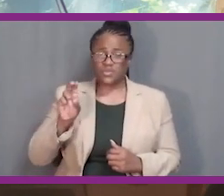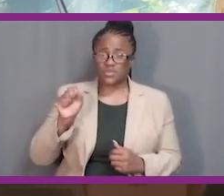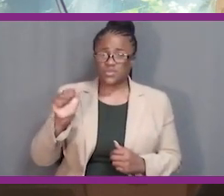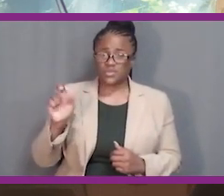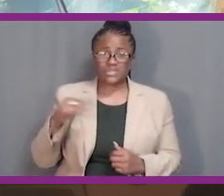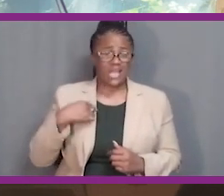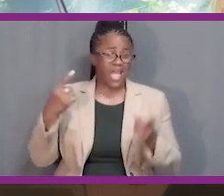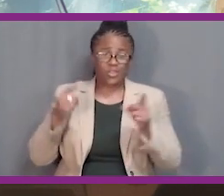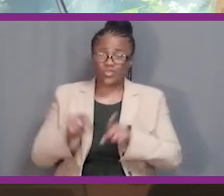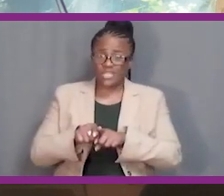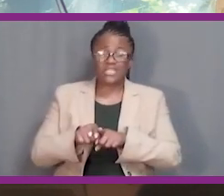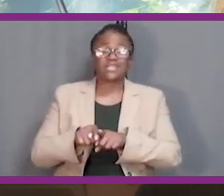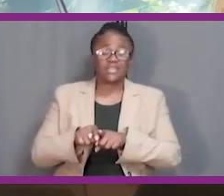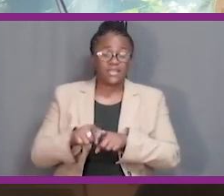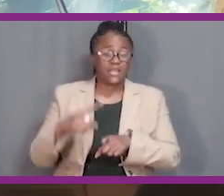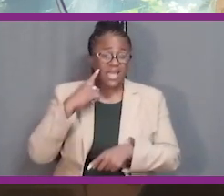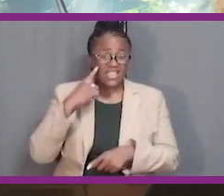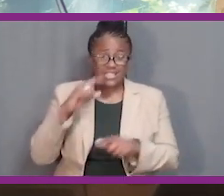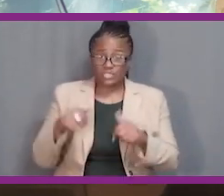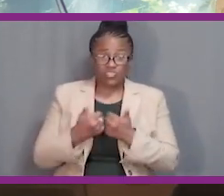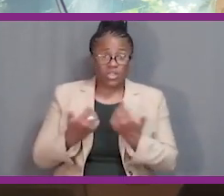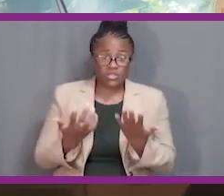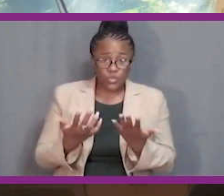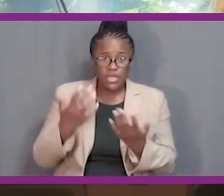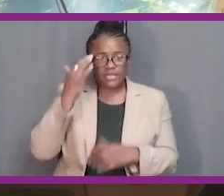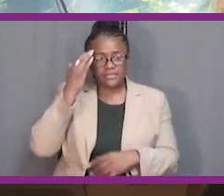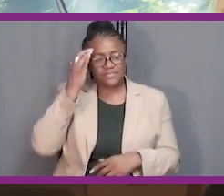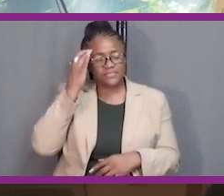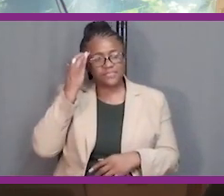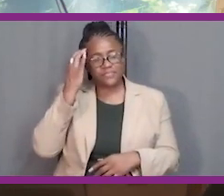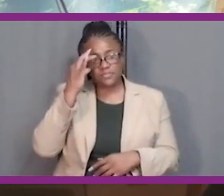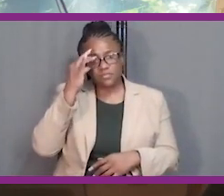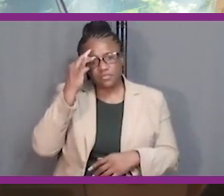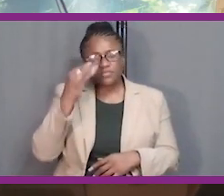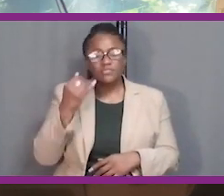if there were anti-discrimination laws in every countries, why wouldn't they of course include